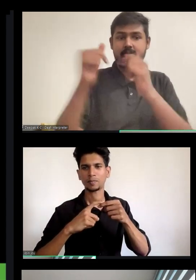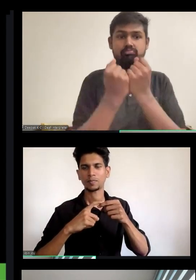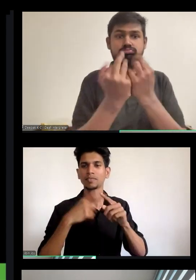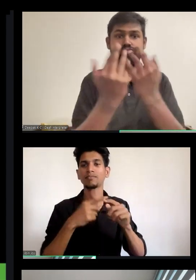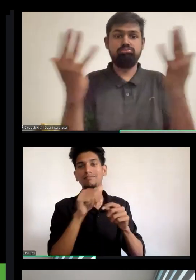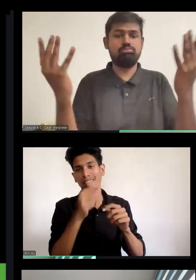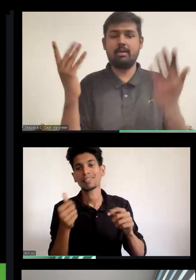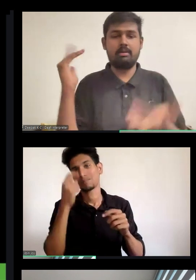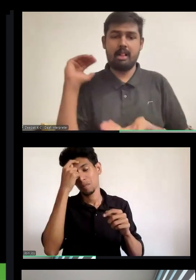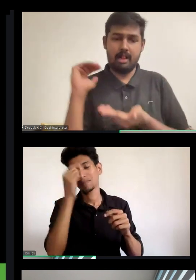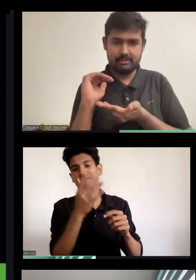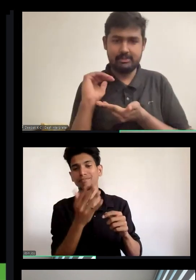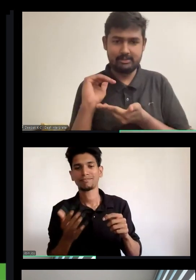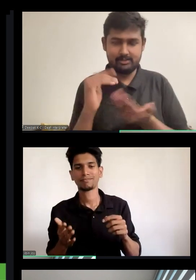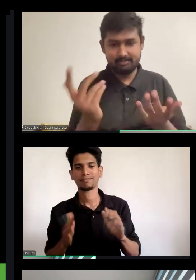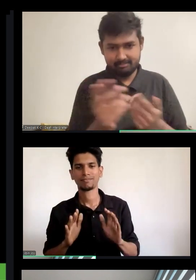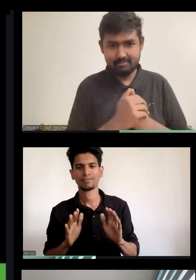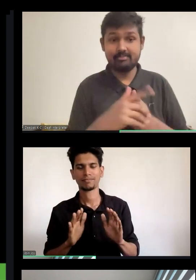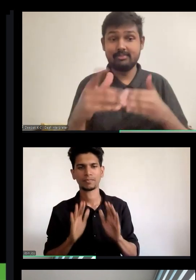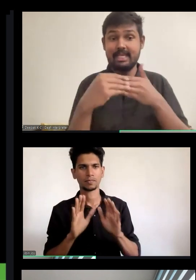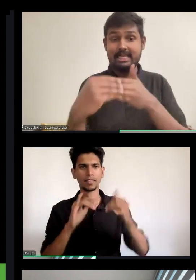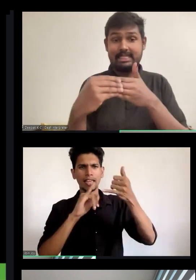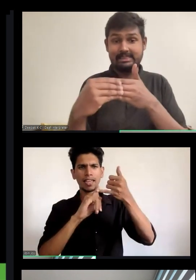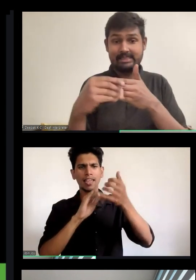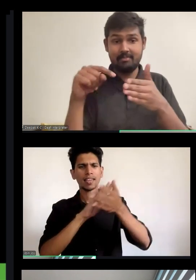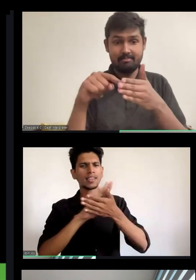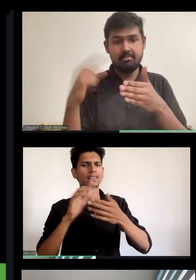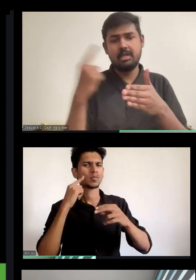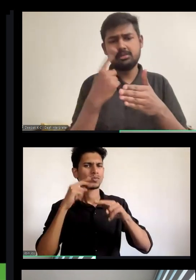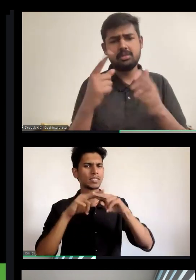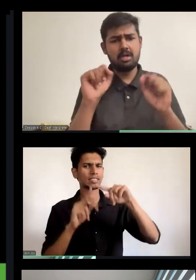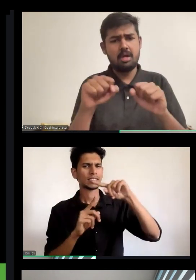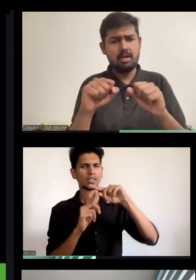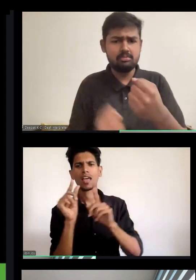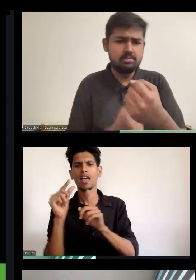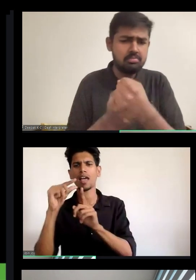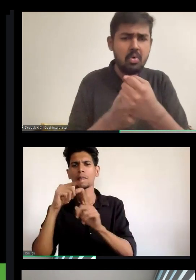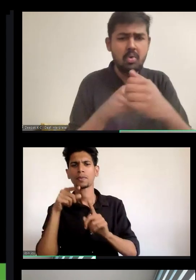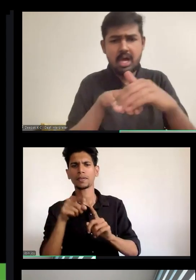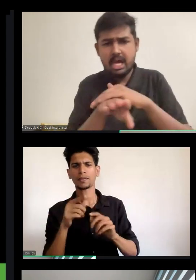Shift up, in my opinion, is the answer to the question we all have been asking throughout our careers.